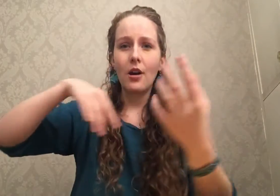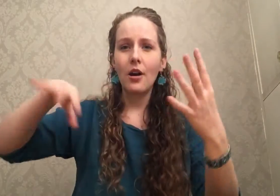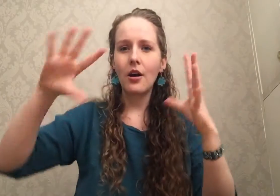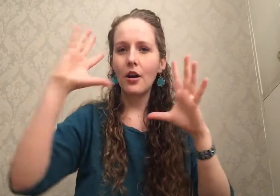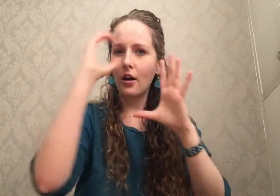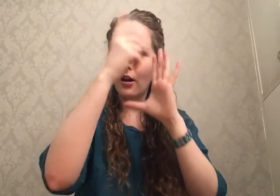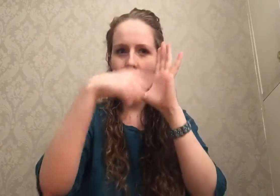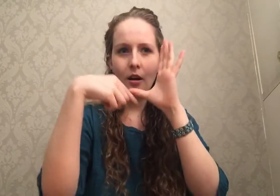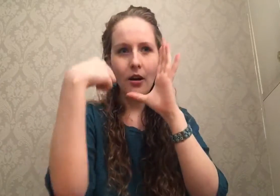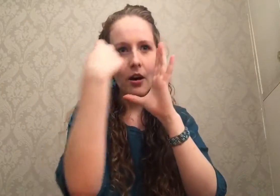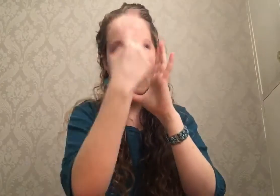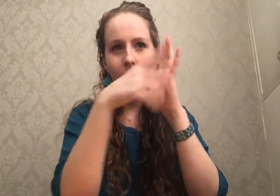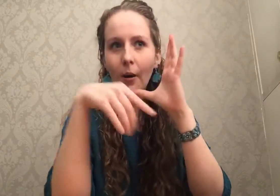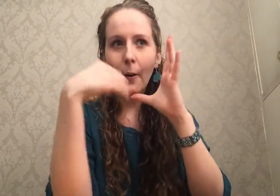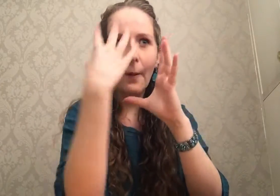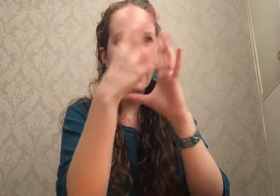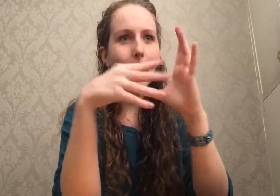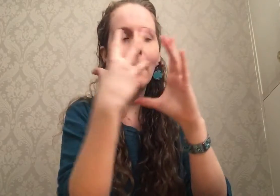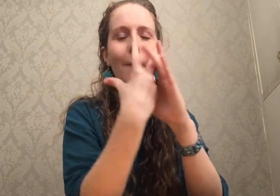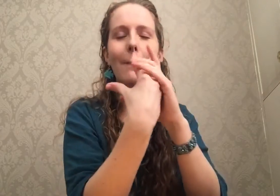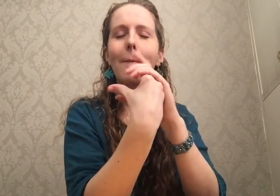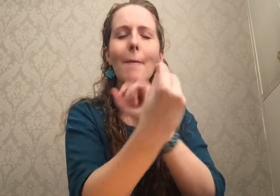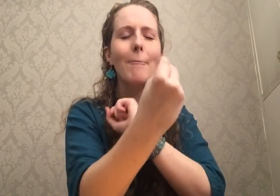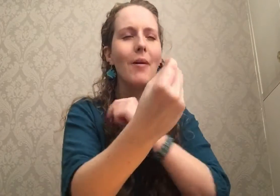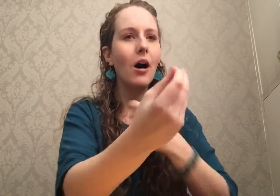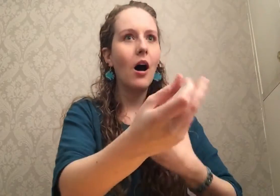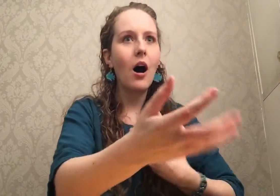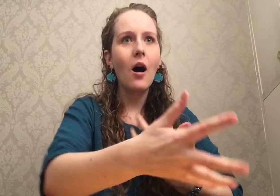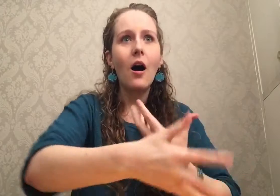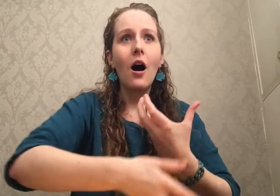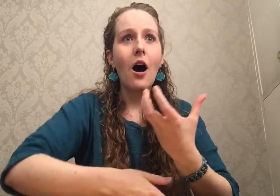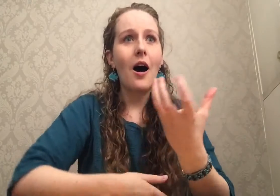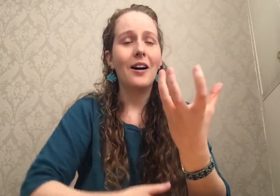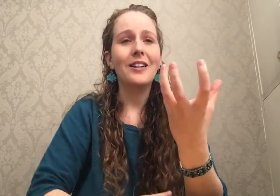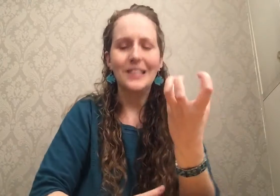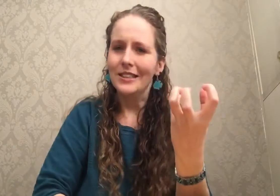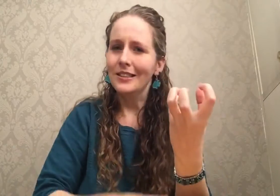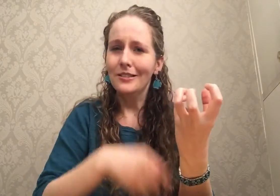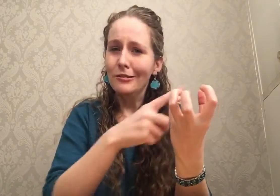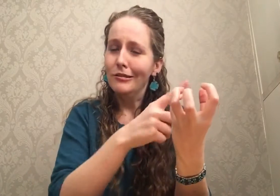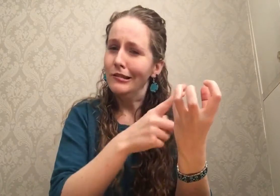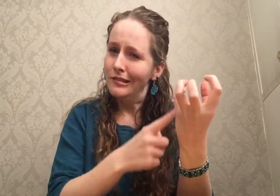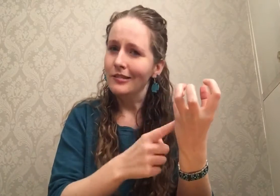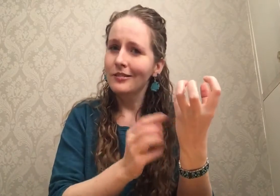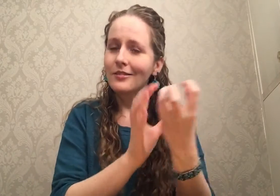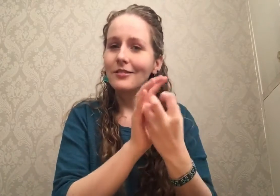It was hypnotising and drew me in, and it cracked my heart.